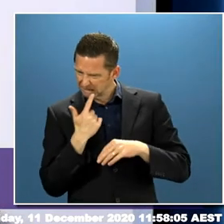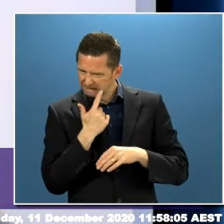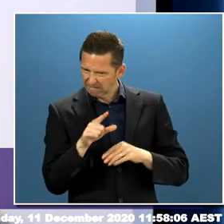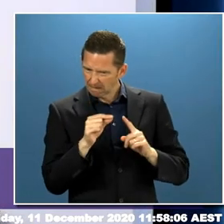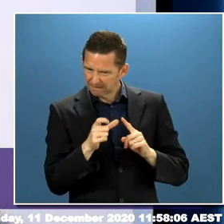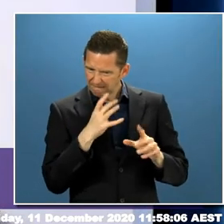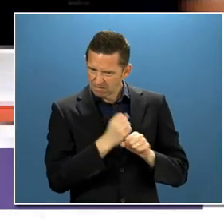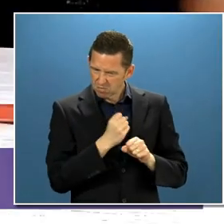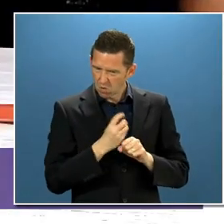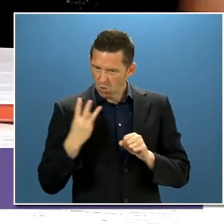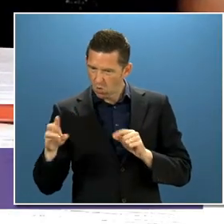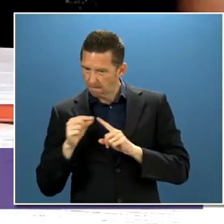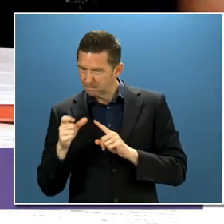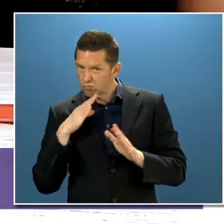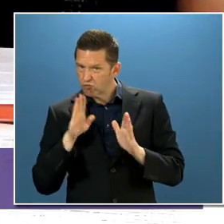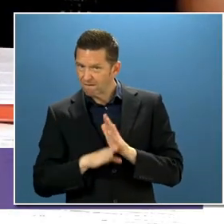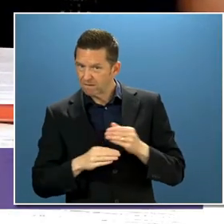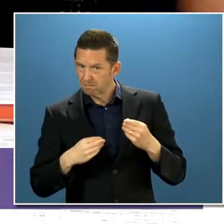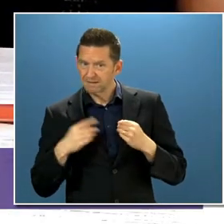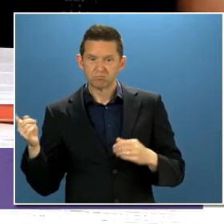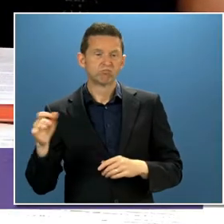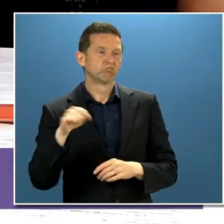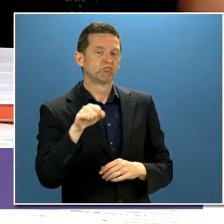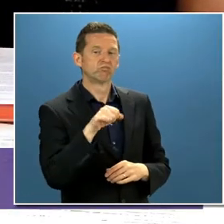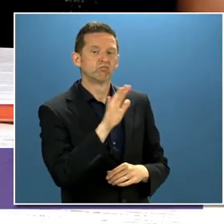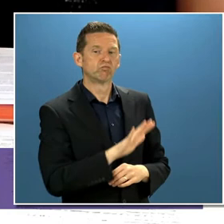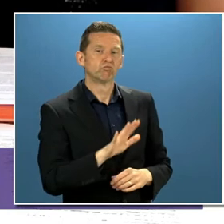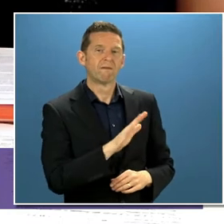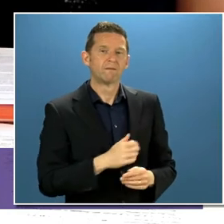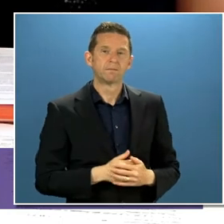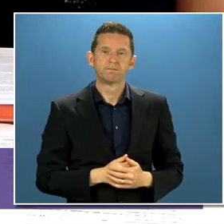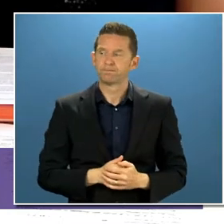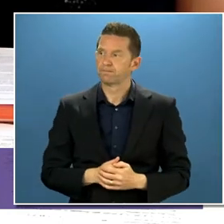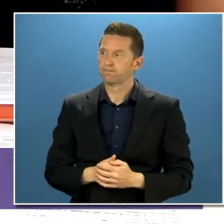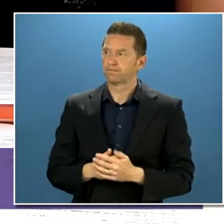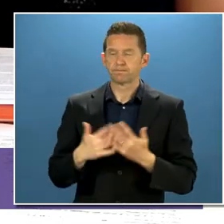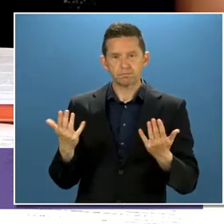Yes, roughly. So the clients come for quite a range of reasons, they may need